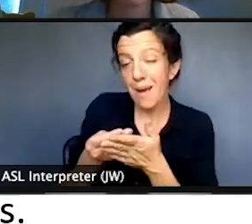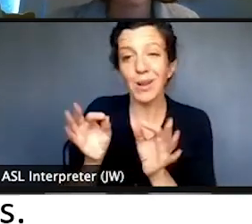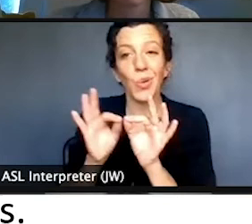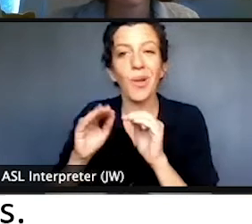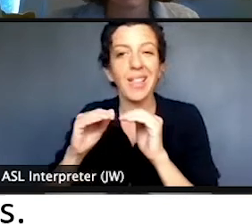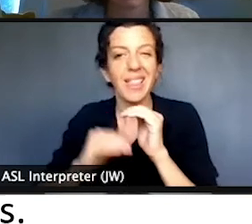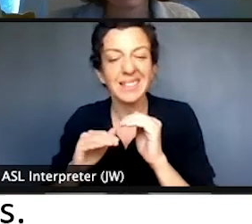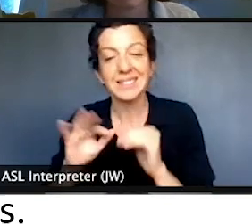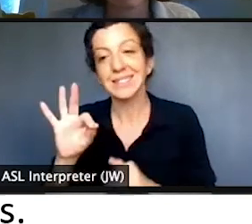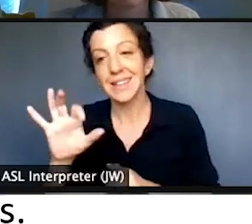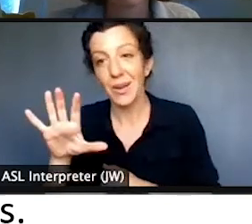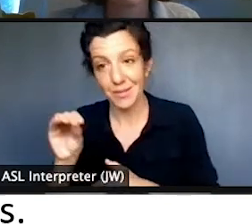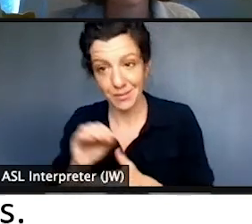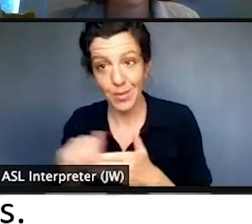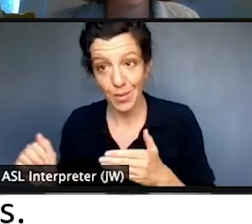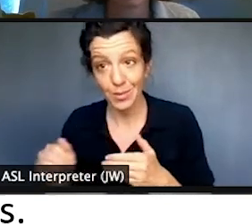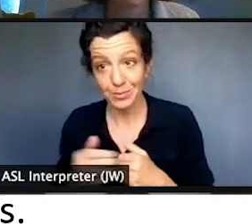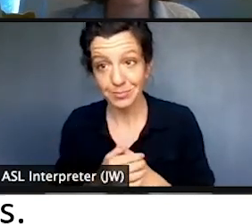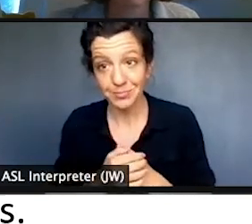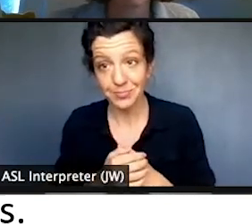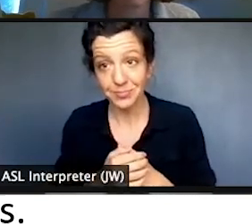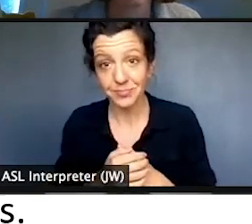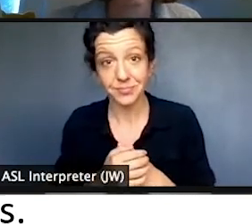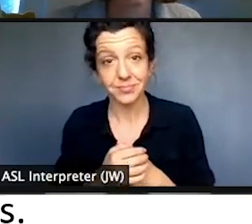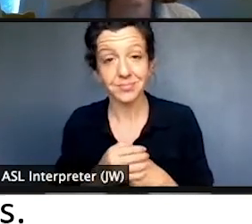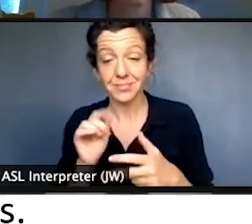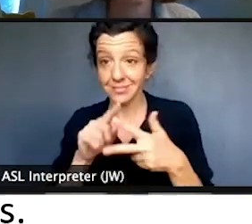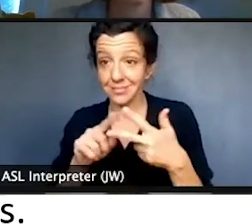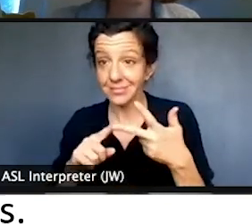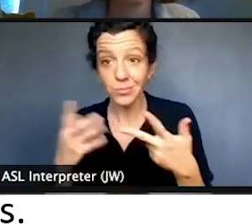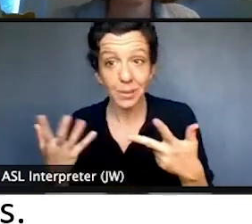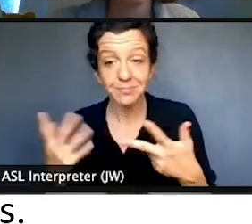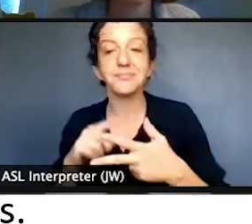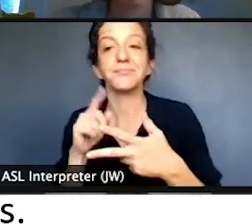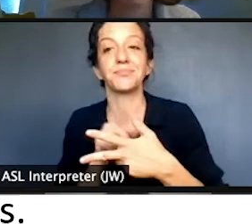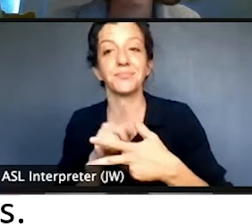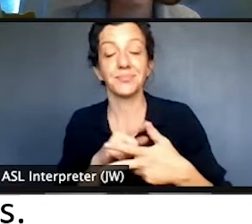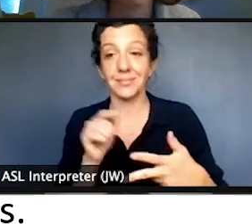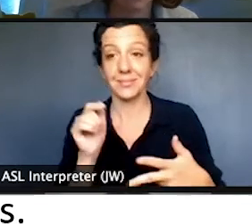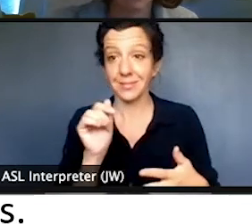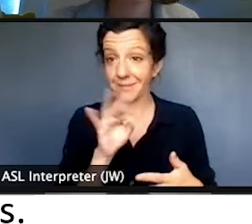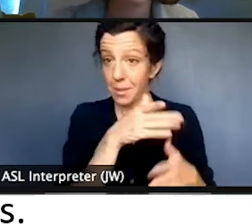to completing their full sentences. For example, it would exclude certain inmates convicted